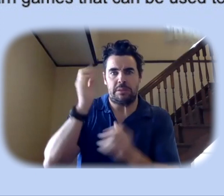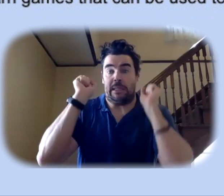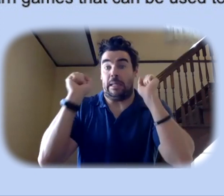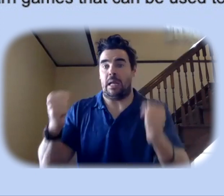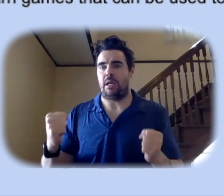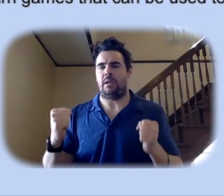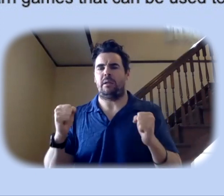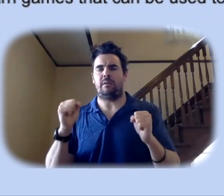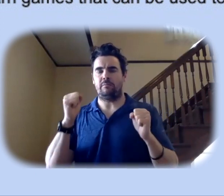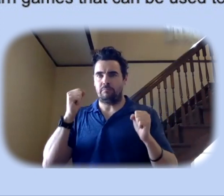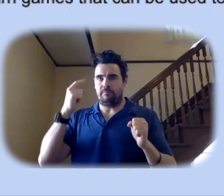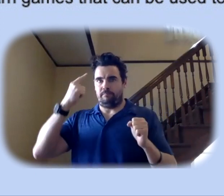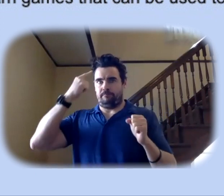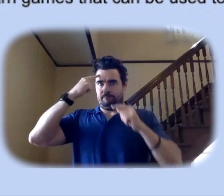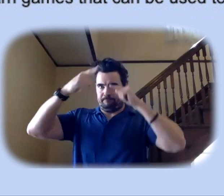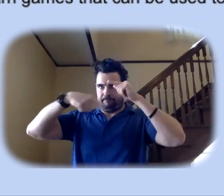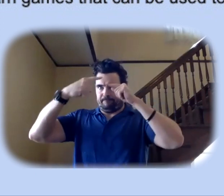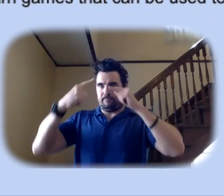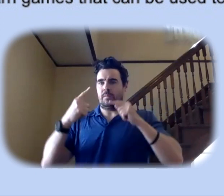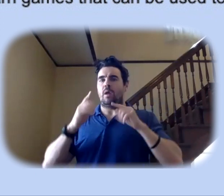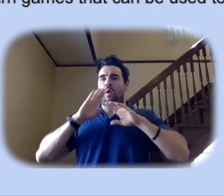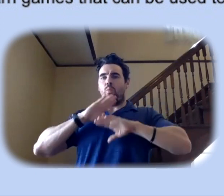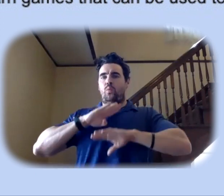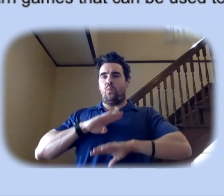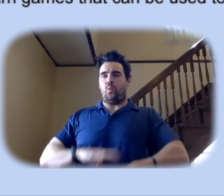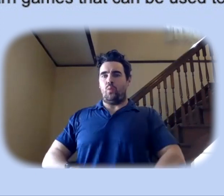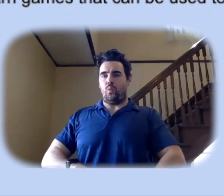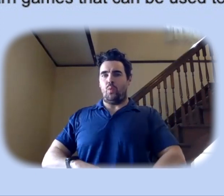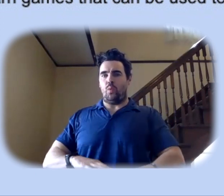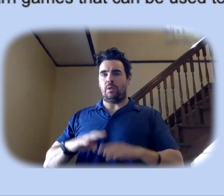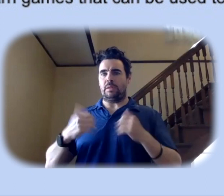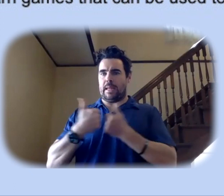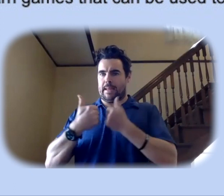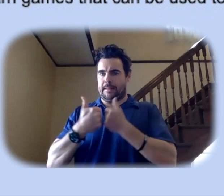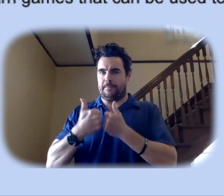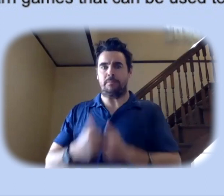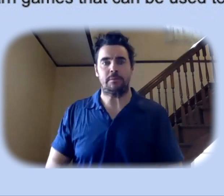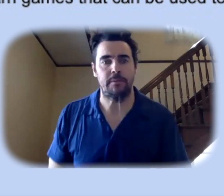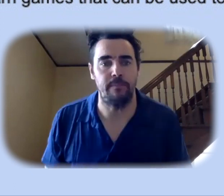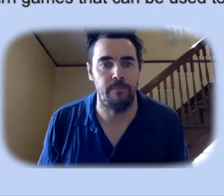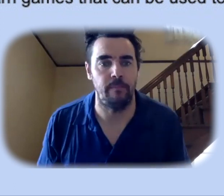Also, we hope that this will be a way to stay calm and burn off some steam.